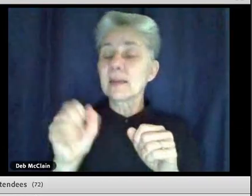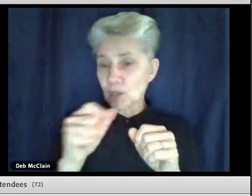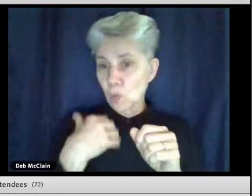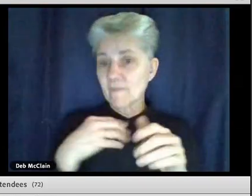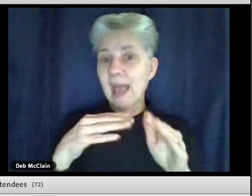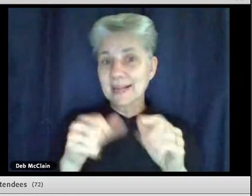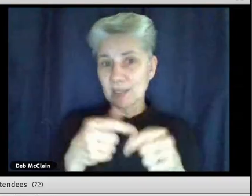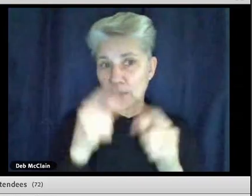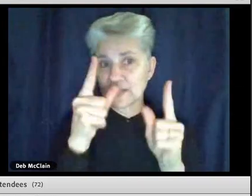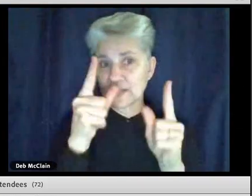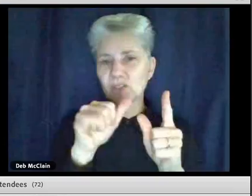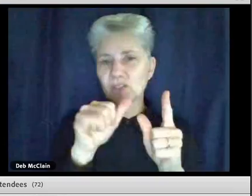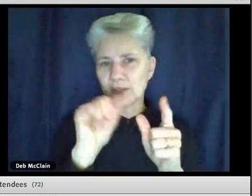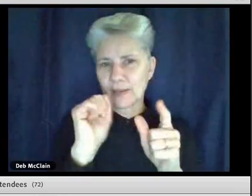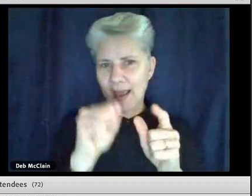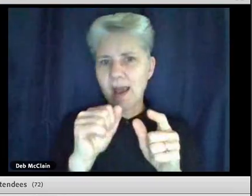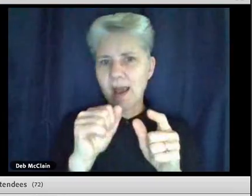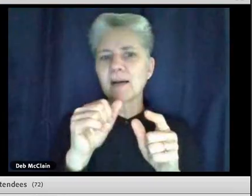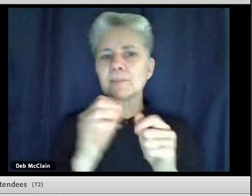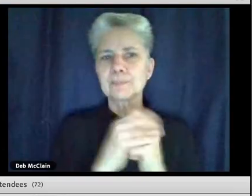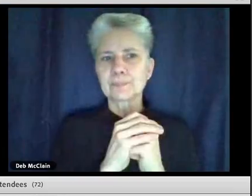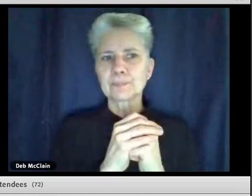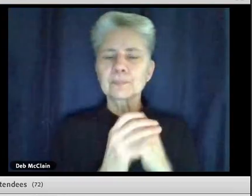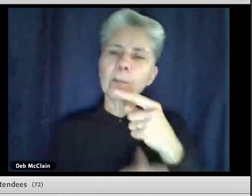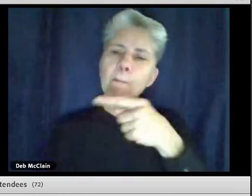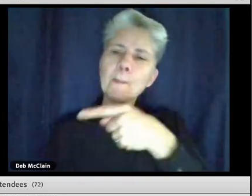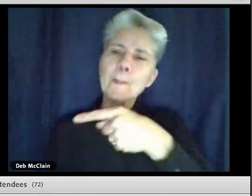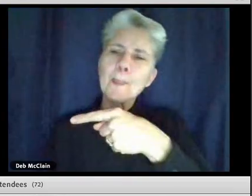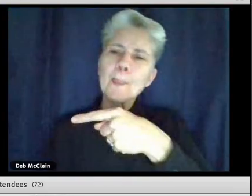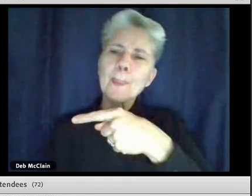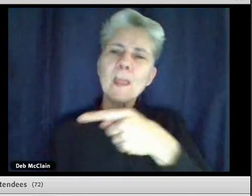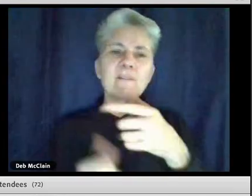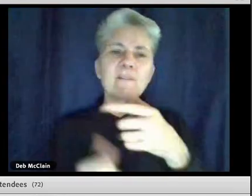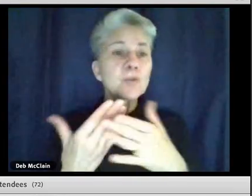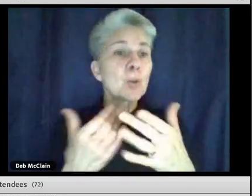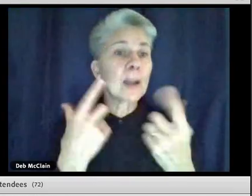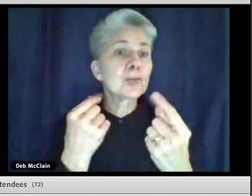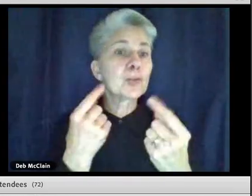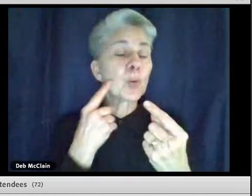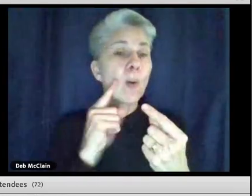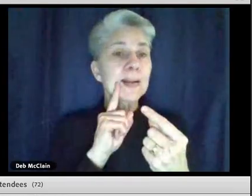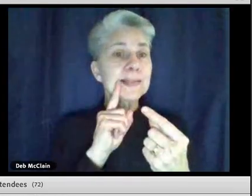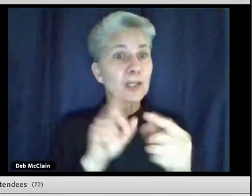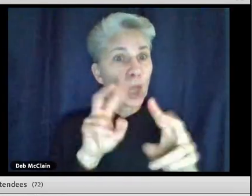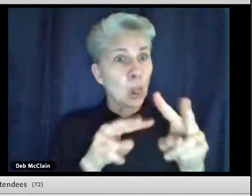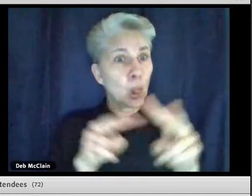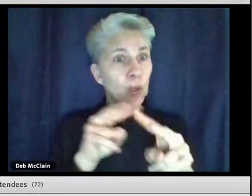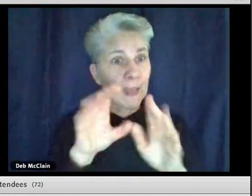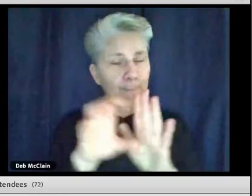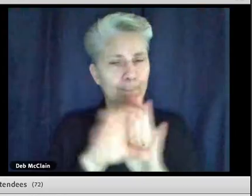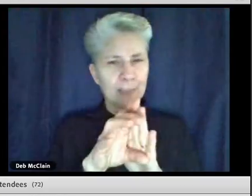look up his degree, absolutely. Yes, Barrett, you will have access to this information.